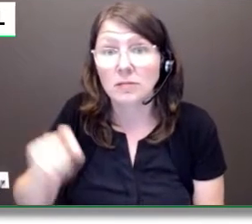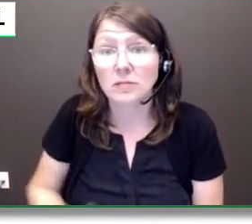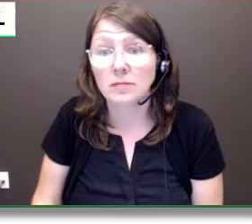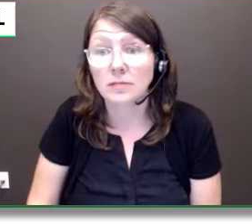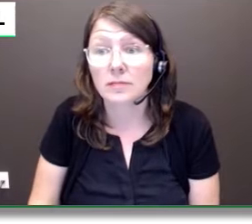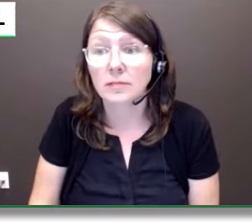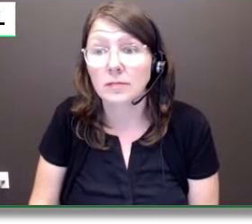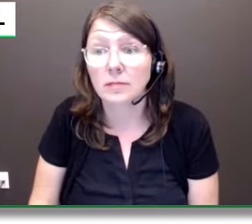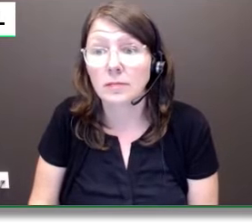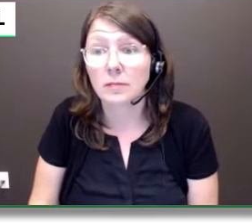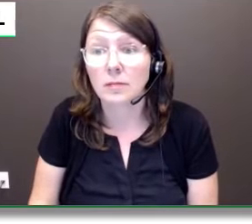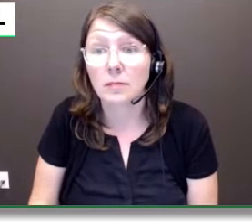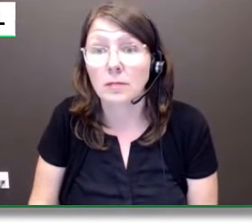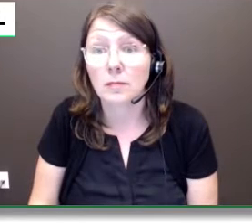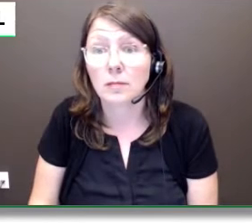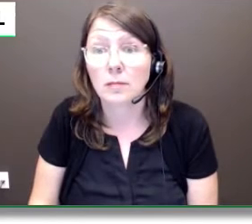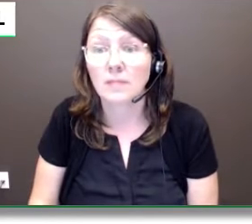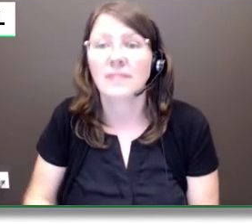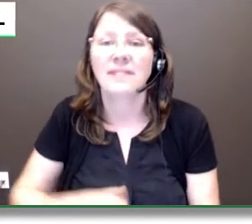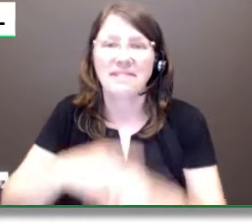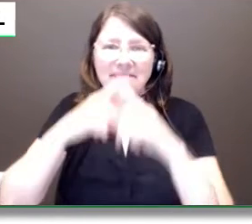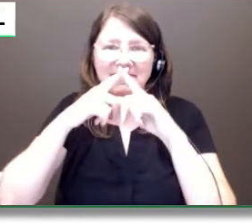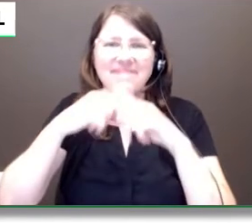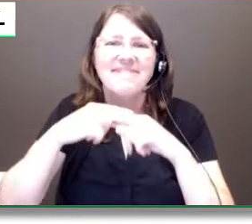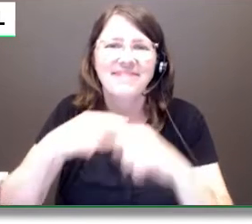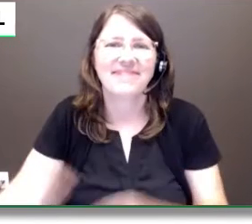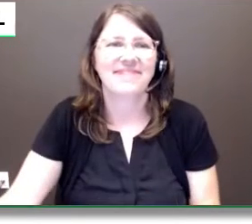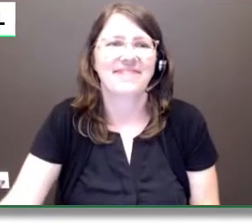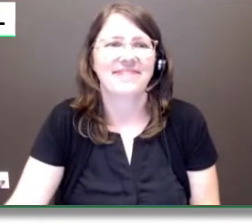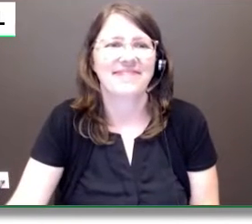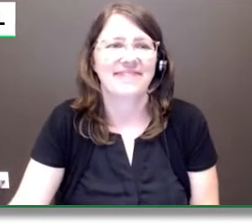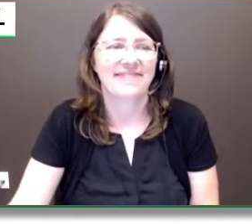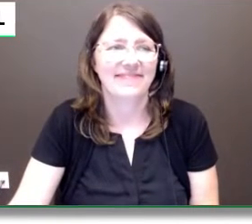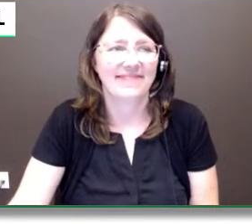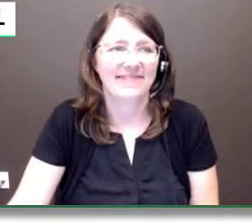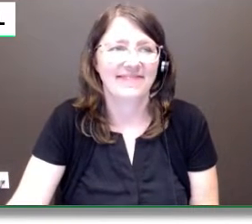Sorry take myself off mute. Um I mean I have to declare my conflict of interest